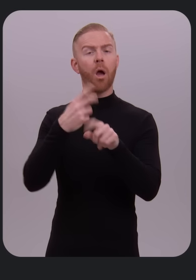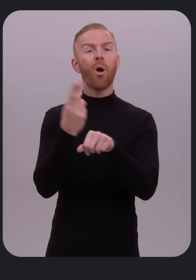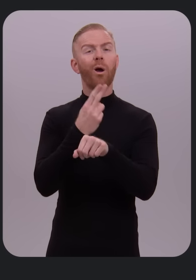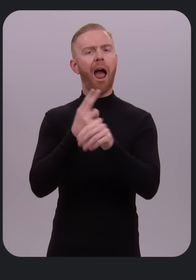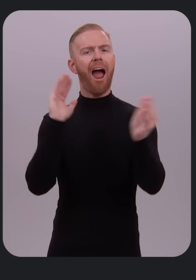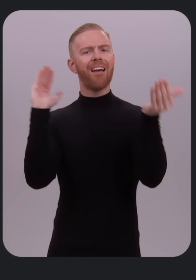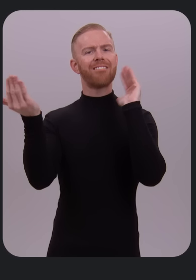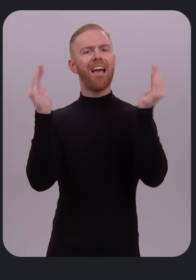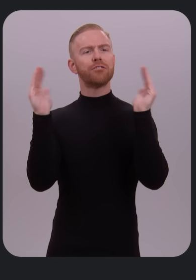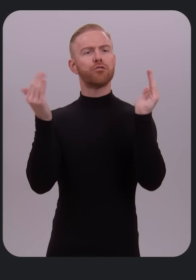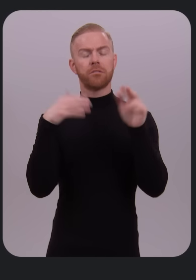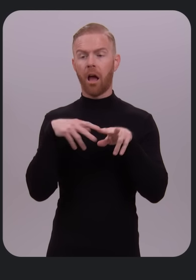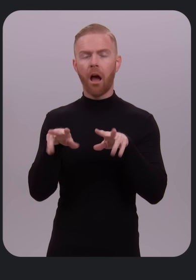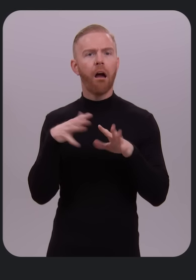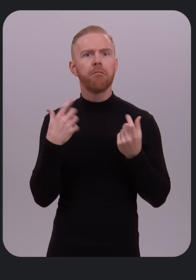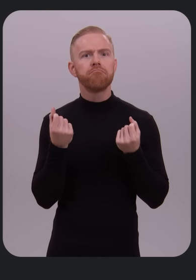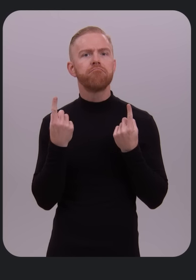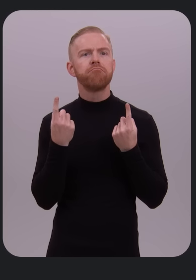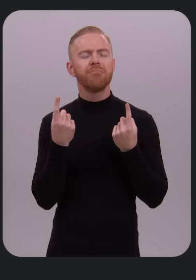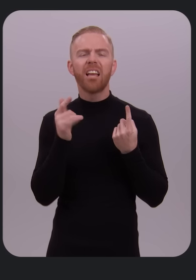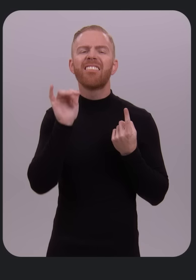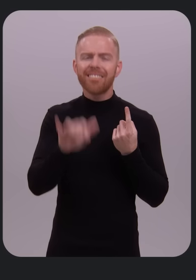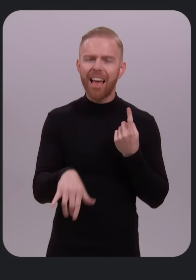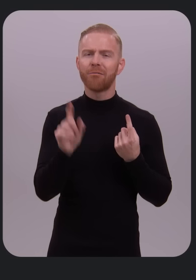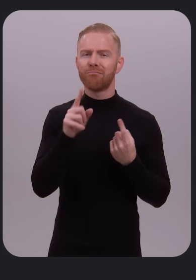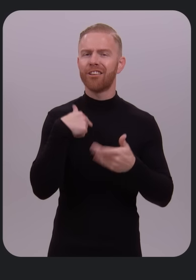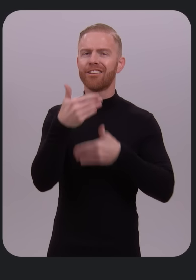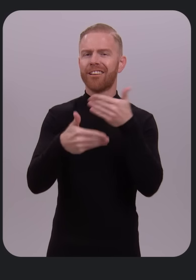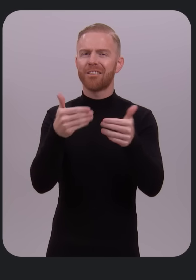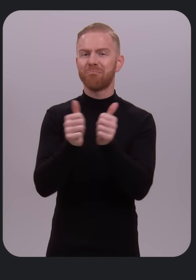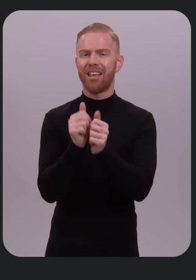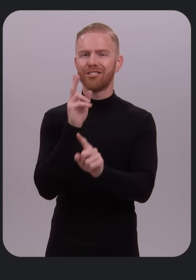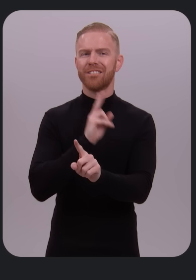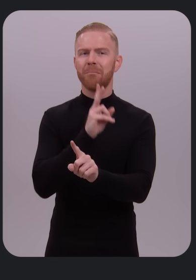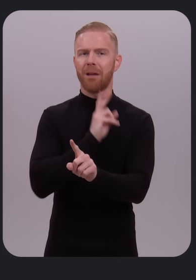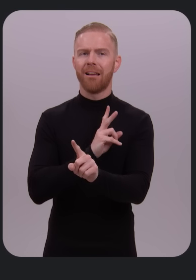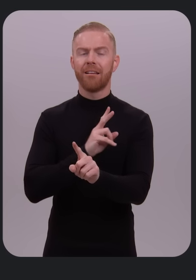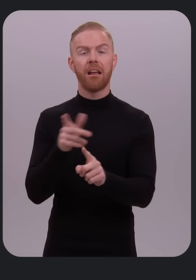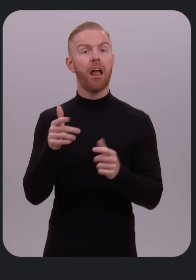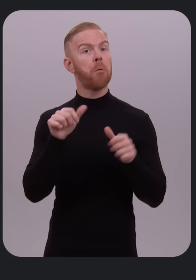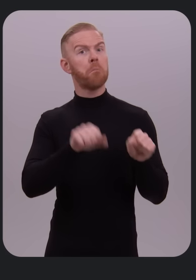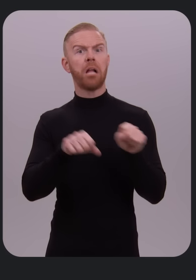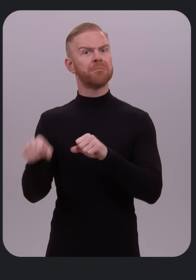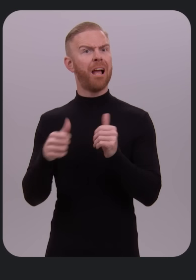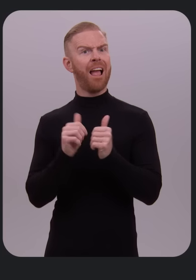This is where we're headed with Gemini. And it's all possible because of the powerful capabilities